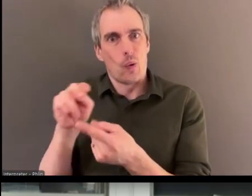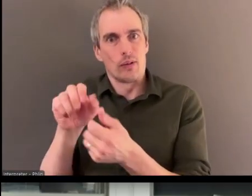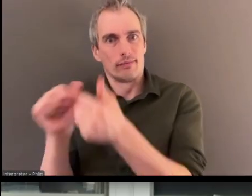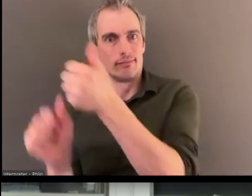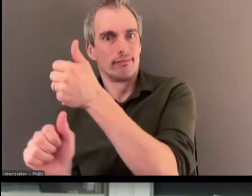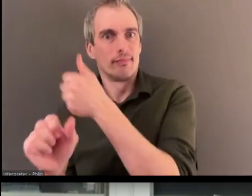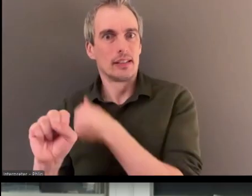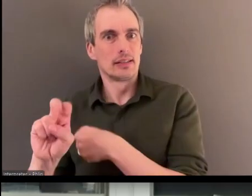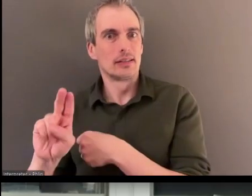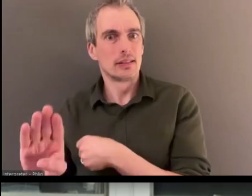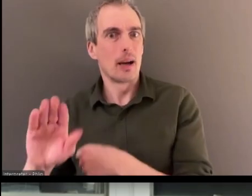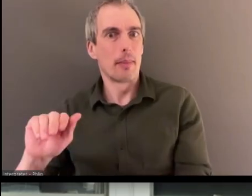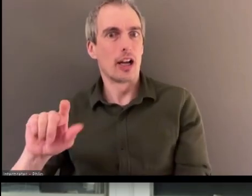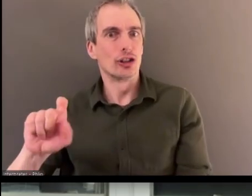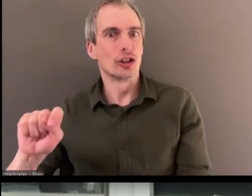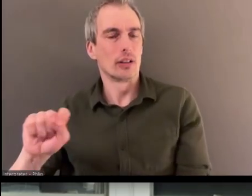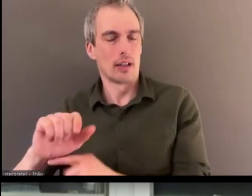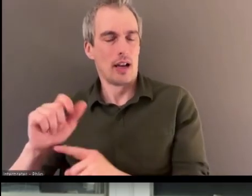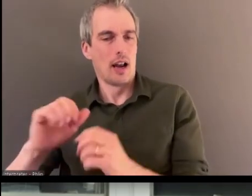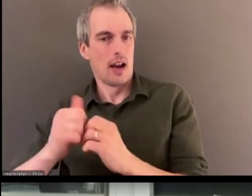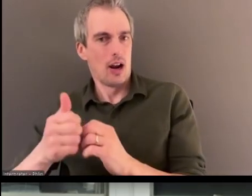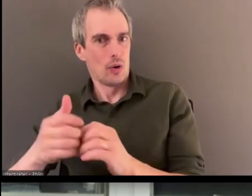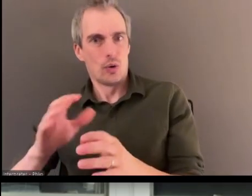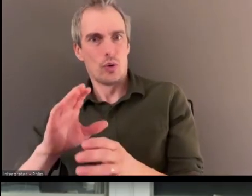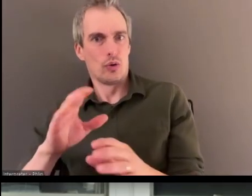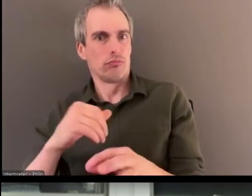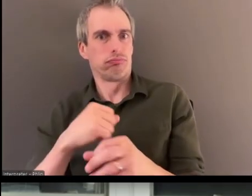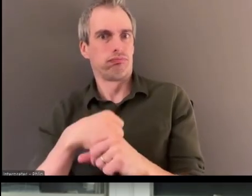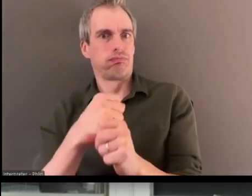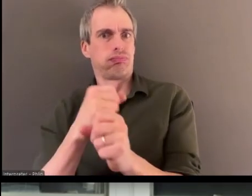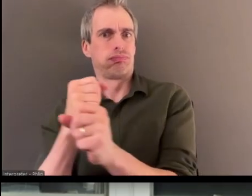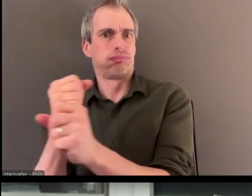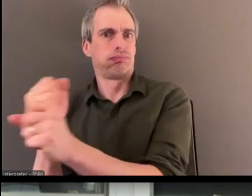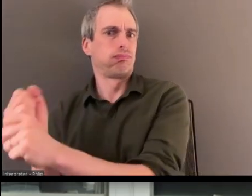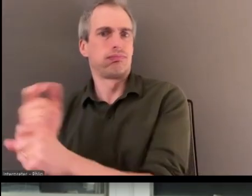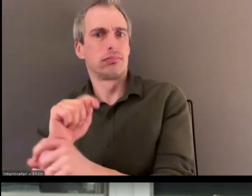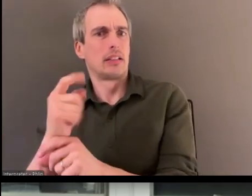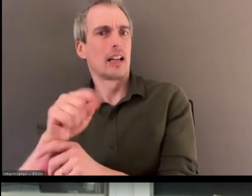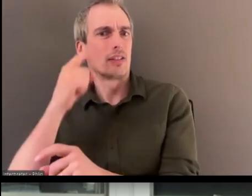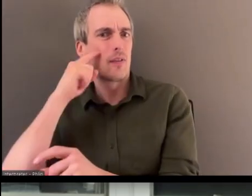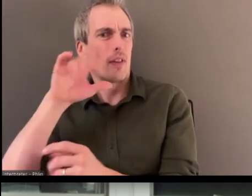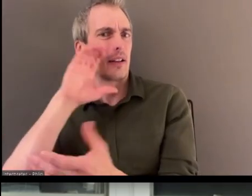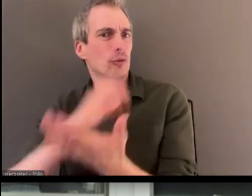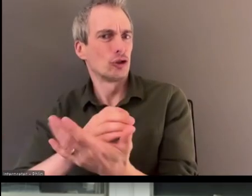And it uses all of that in a little sub-task to assemble that together and then it writes a